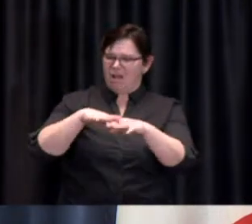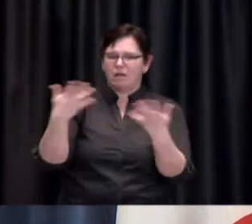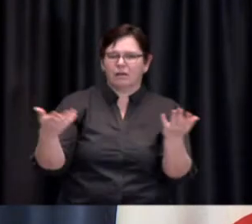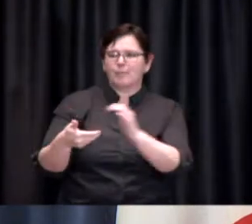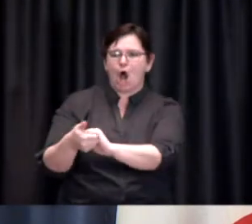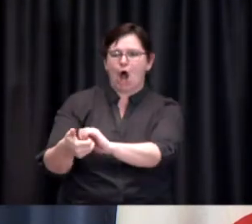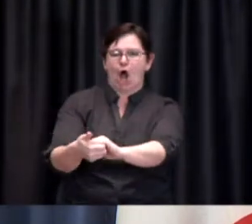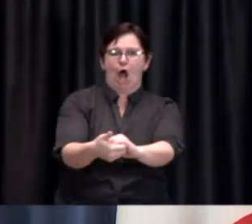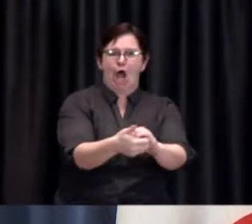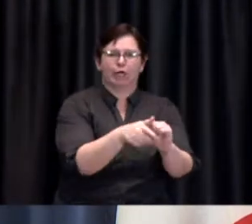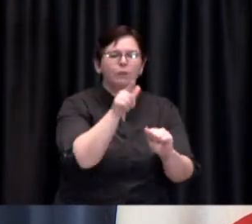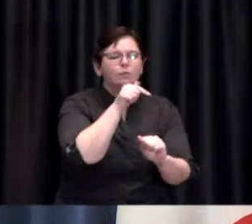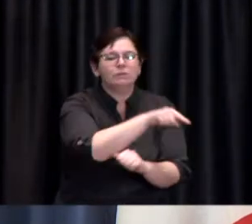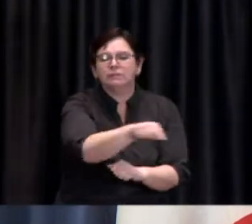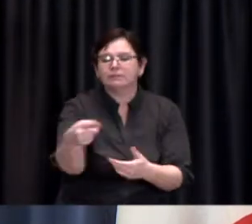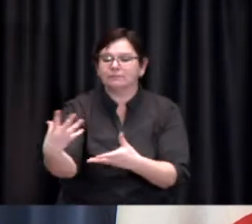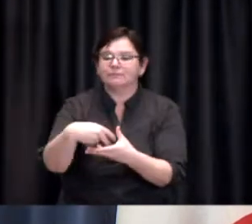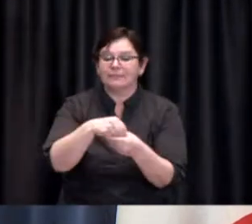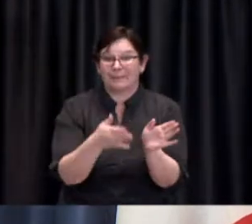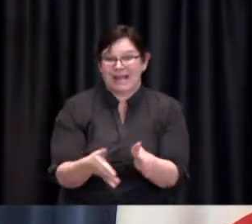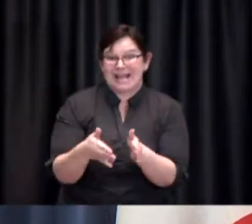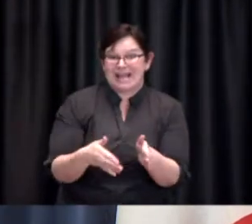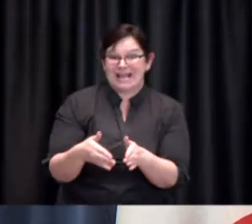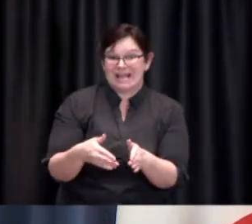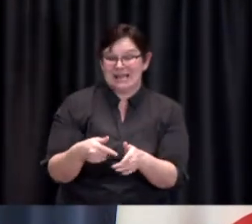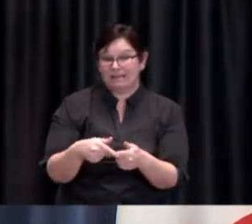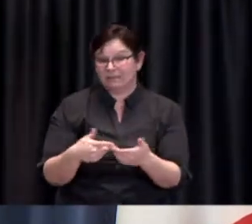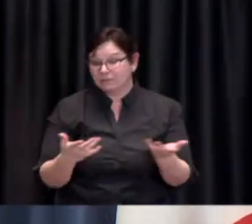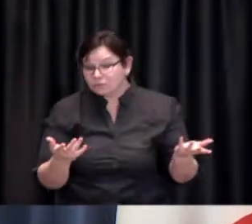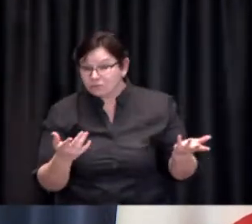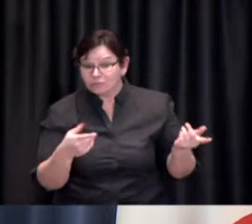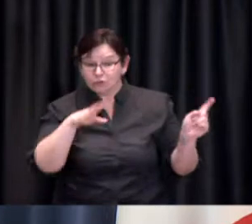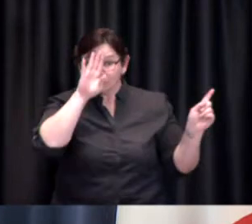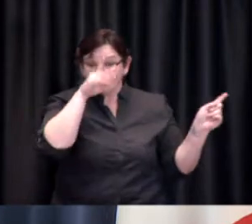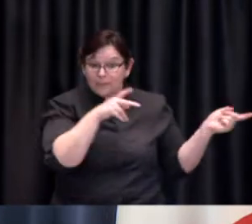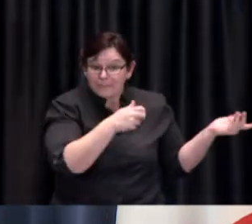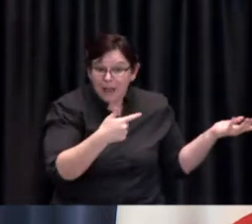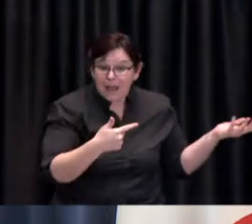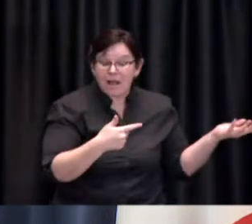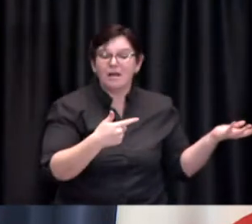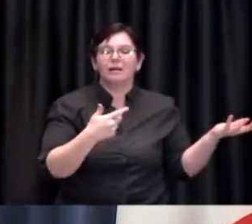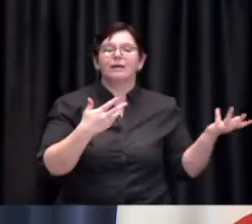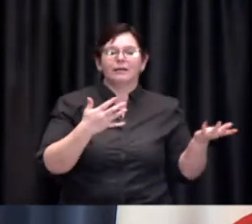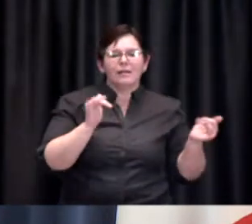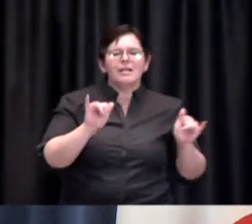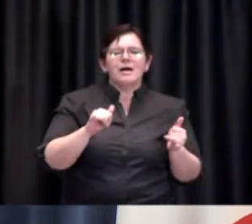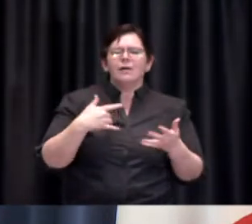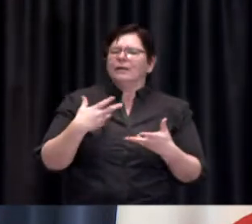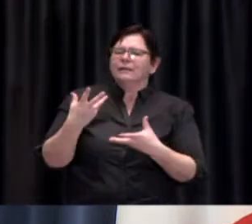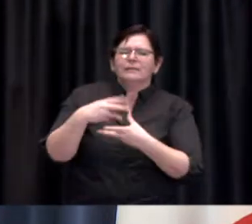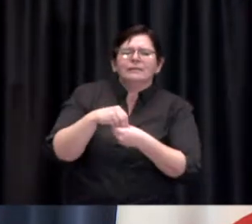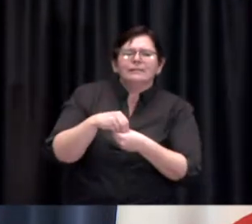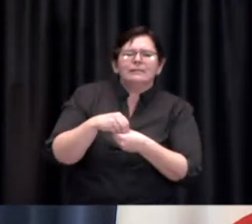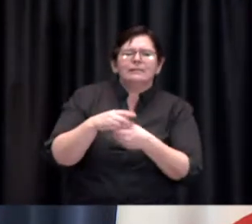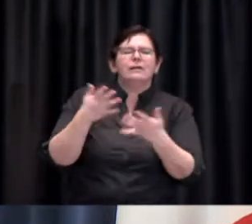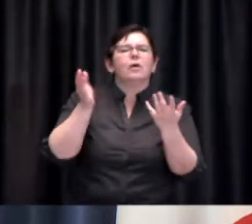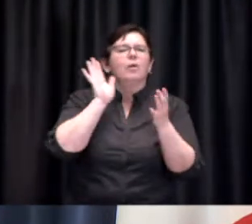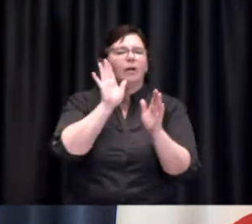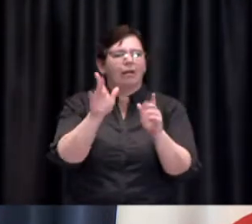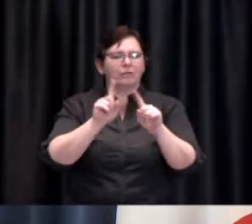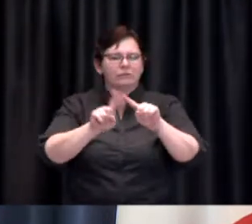that we will also have a very targeted yet widespread multilingual campaign to very specific communities in the city